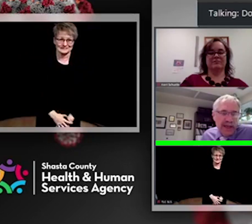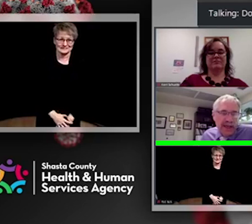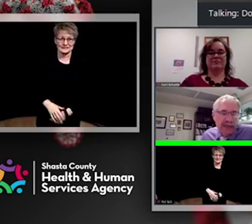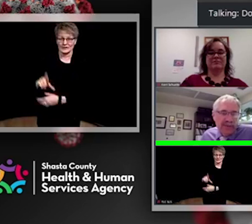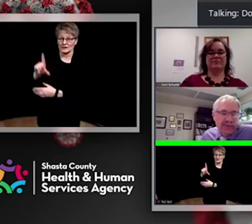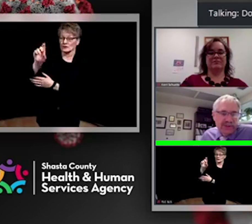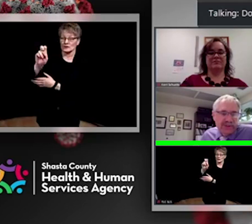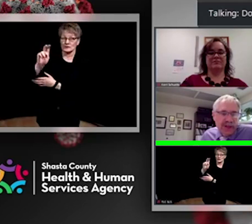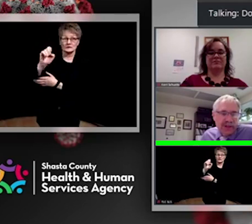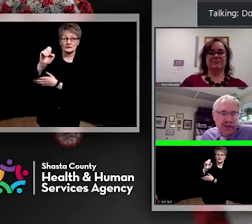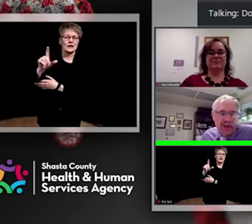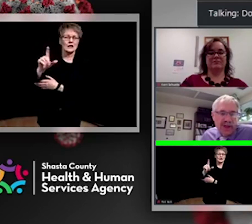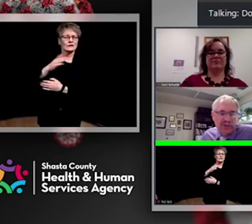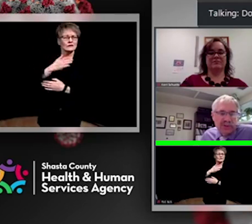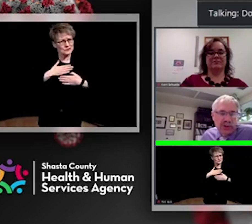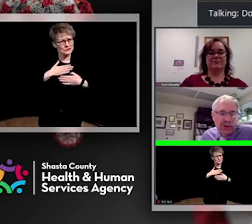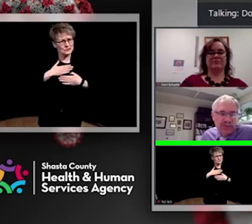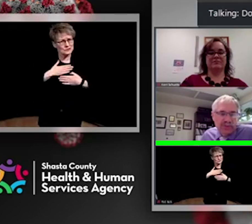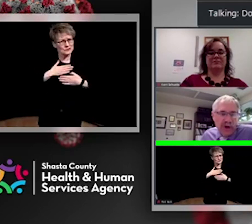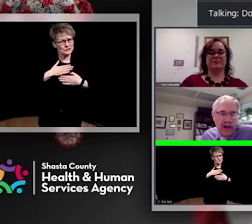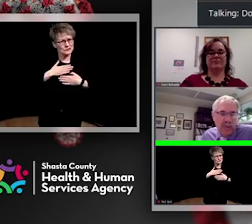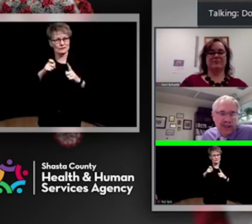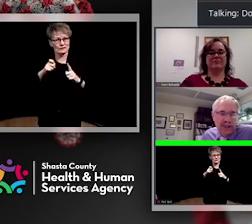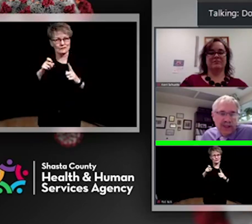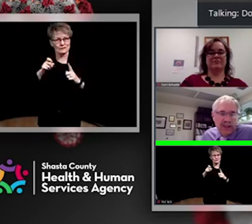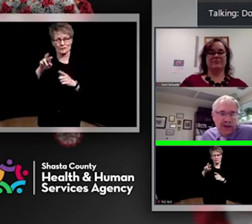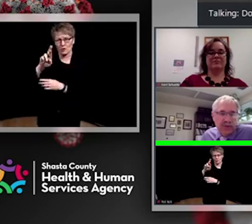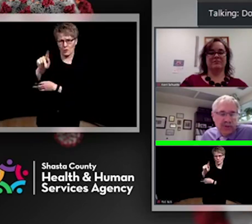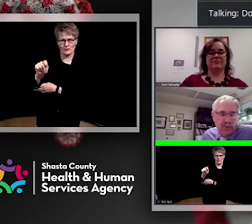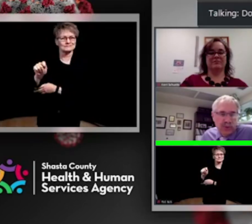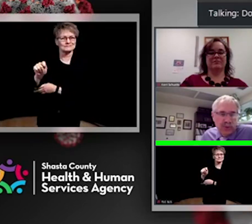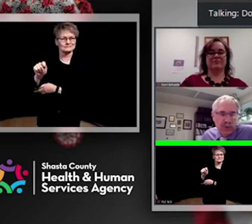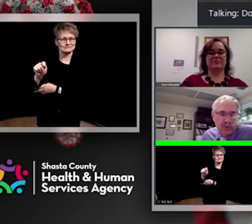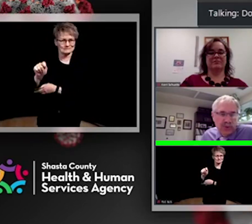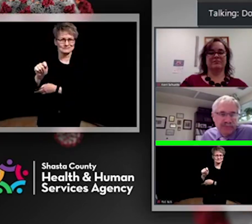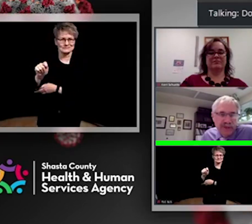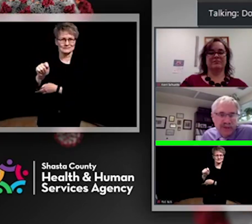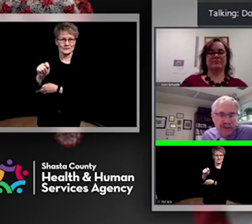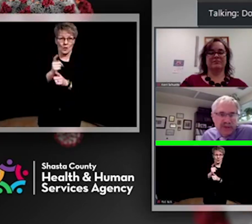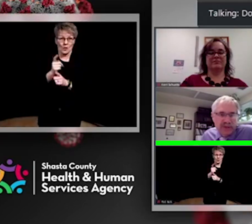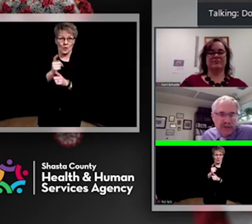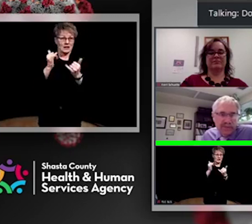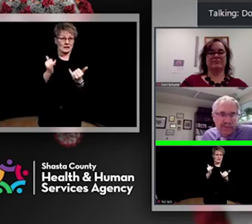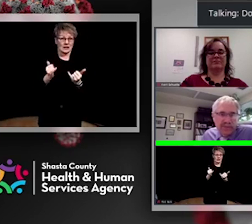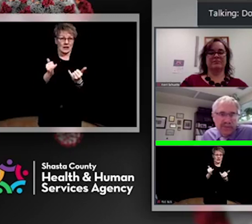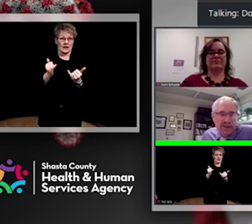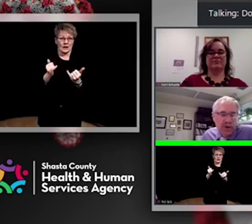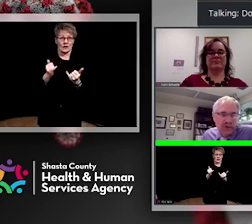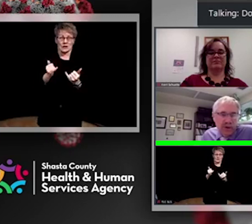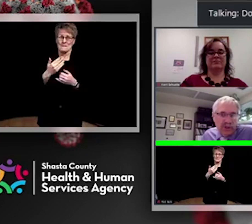add that this is not a time to be looking for how we can get around the rules. This is a time for us